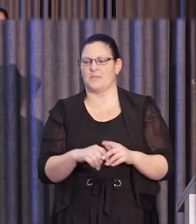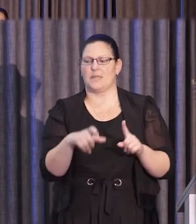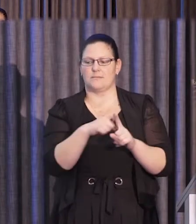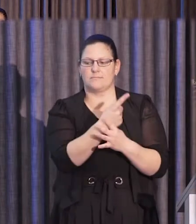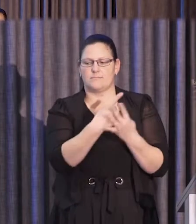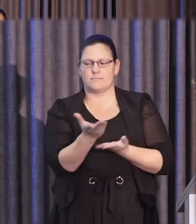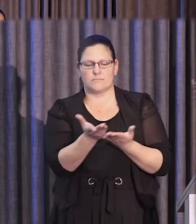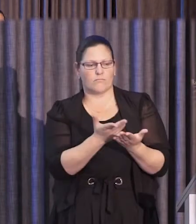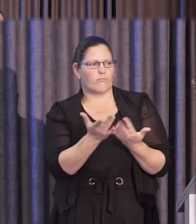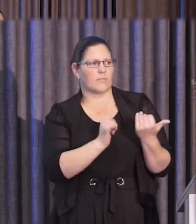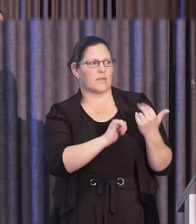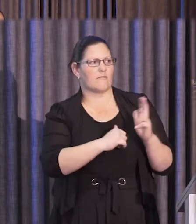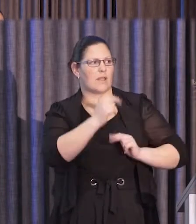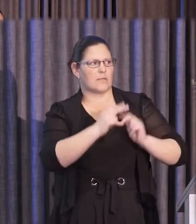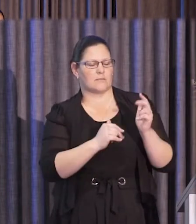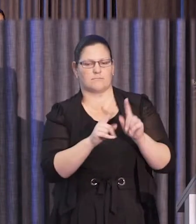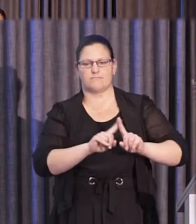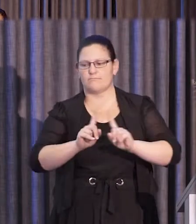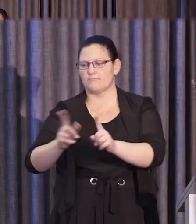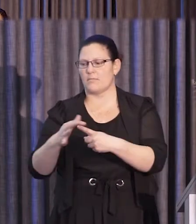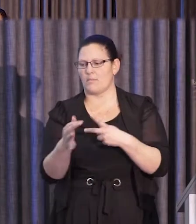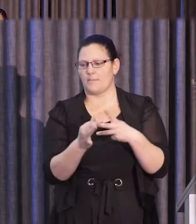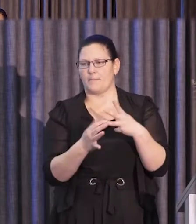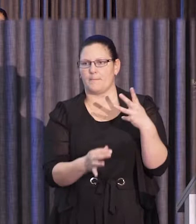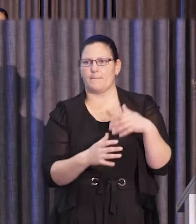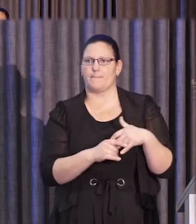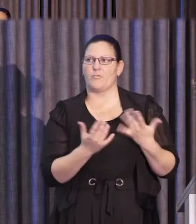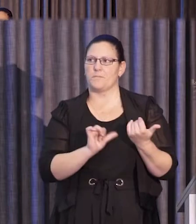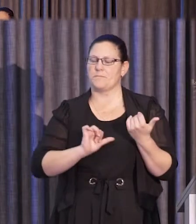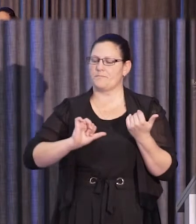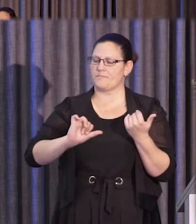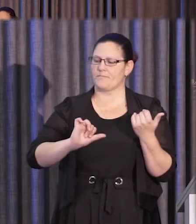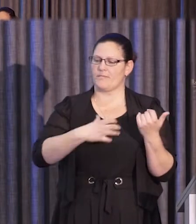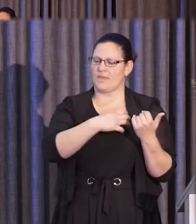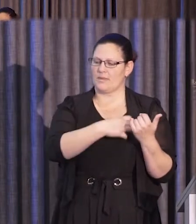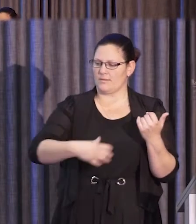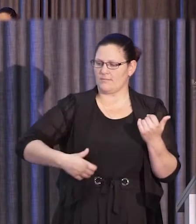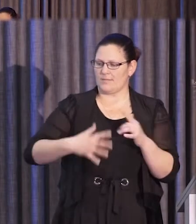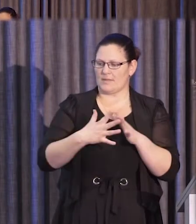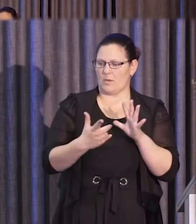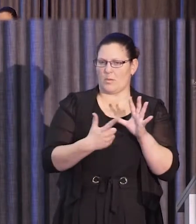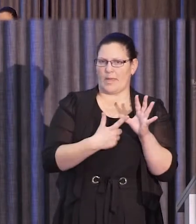some options for the Minster to consider for a state funded systemic advocacy program.